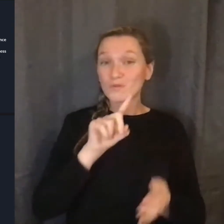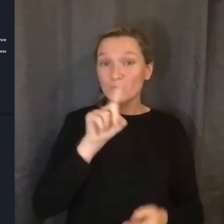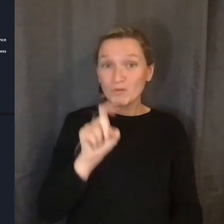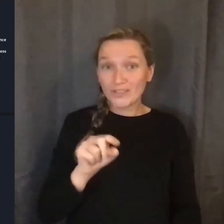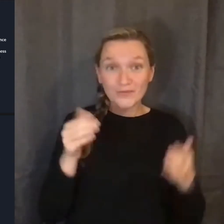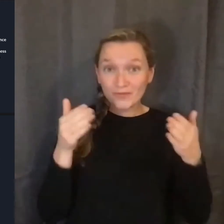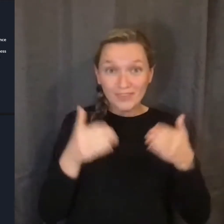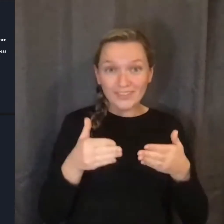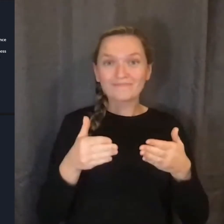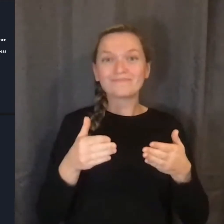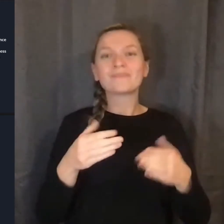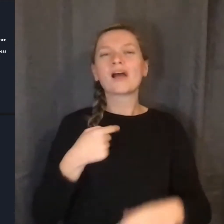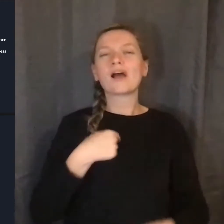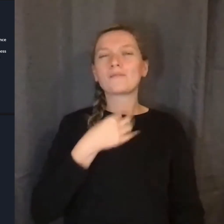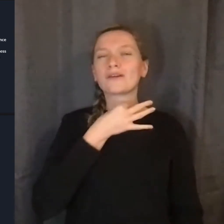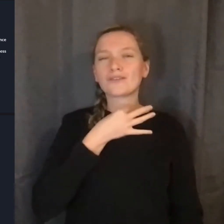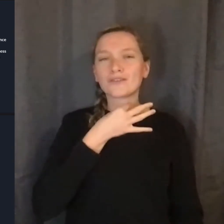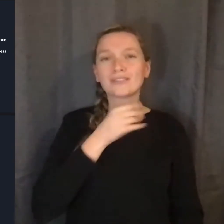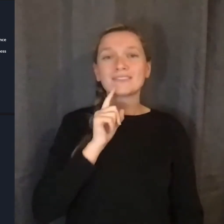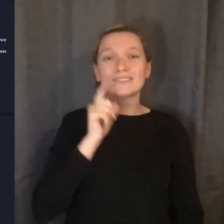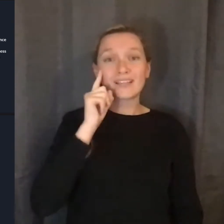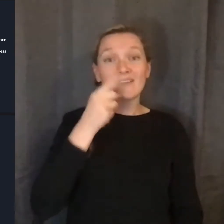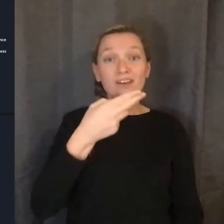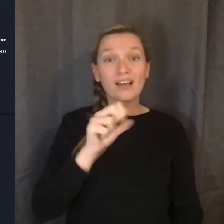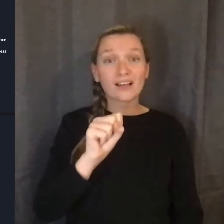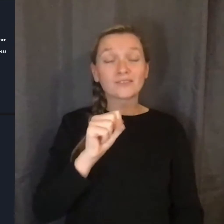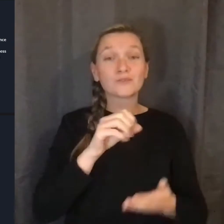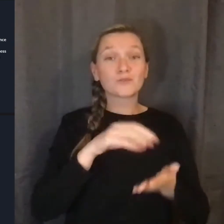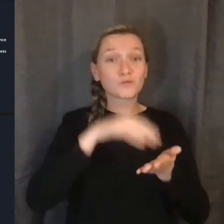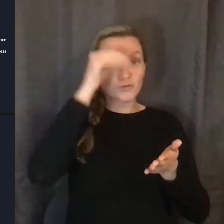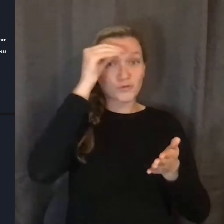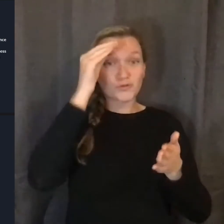As seen on the slide, I'm researching how the different personality types